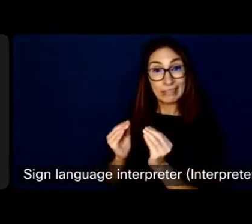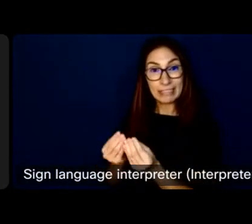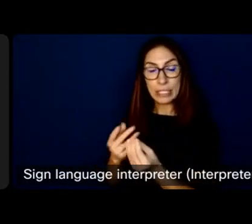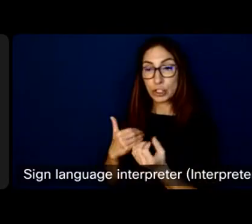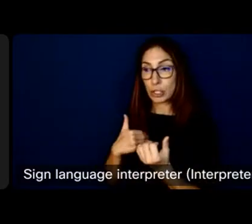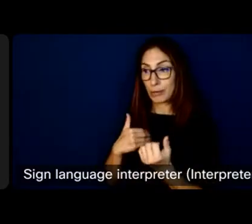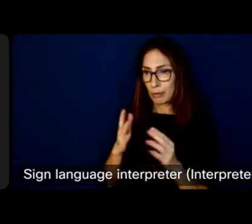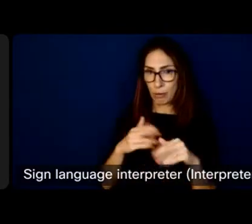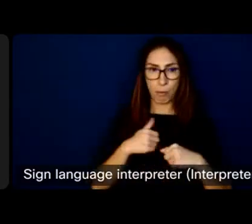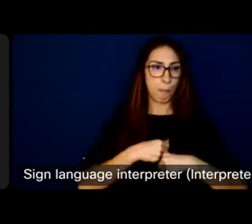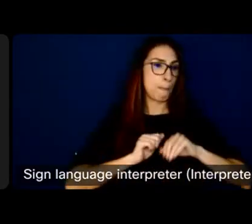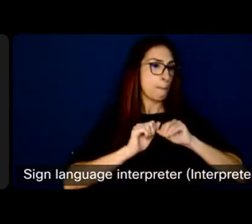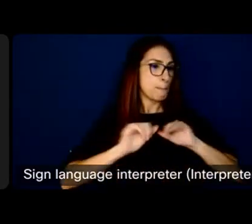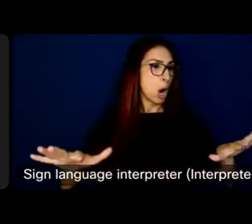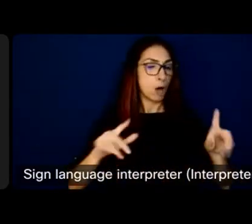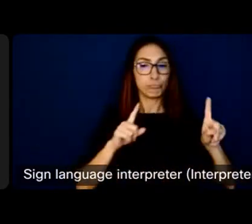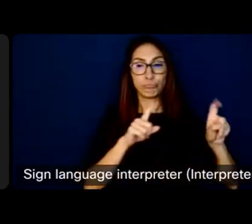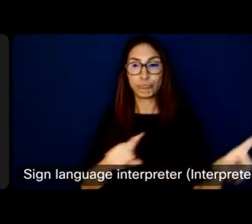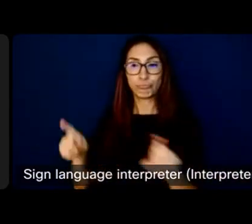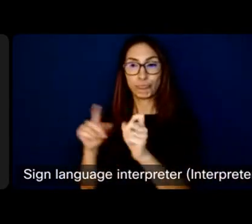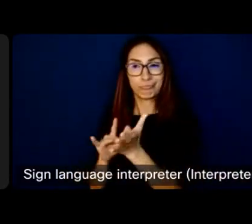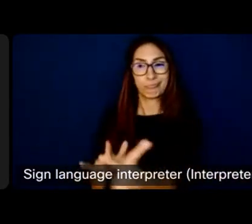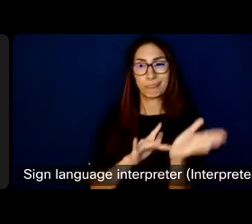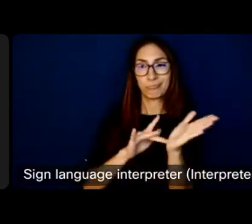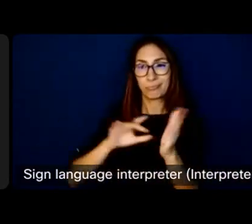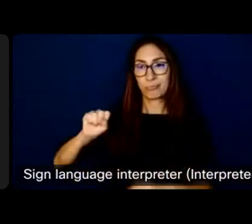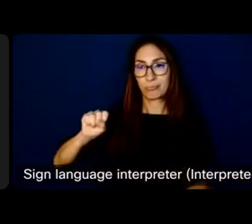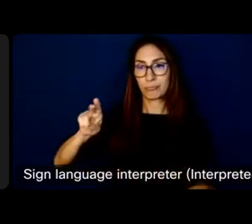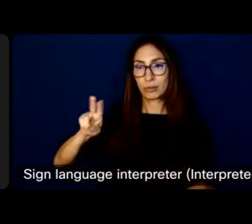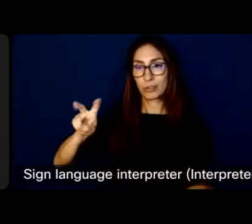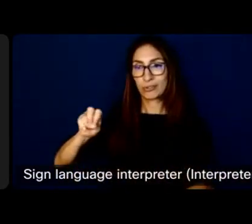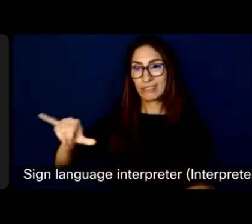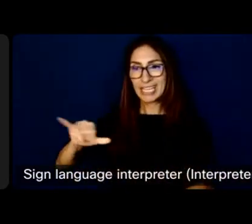that come about what services they need. You know, I would